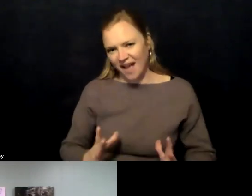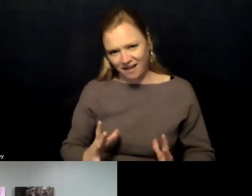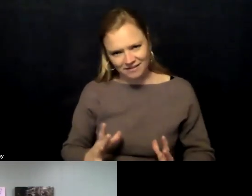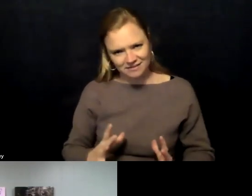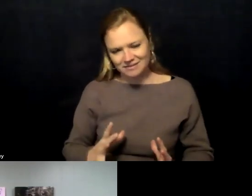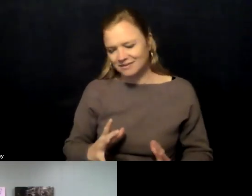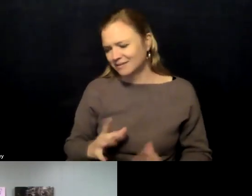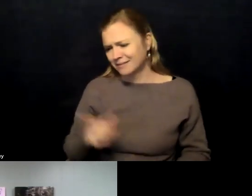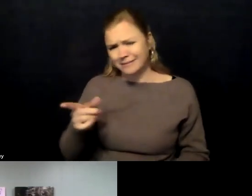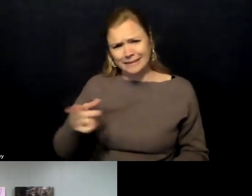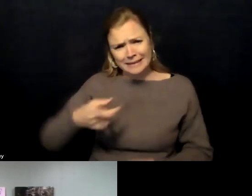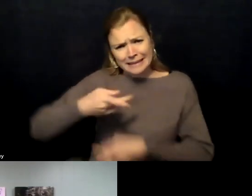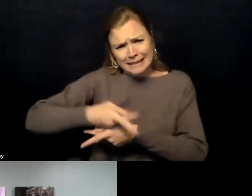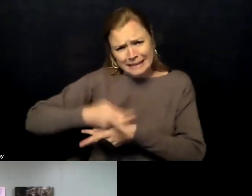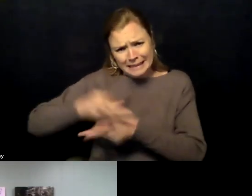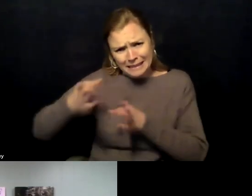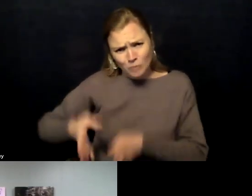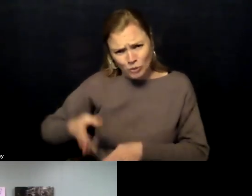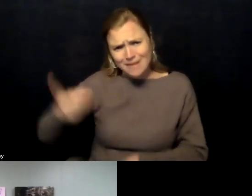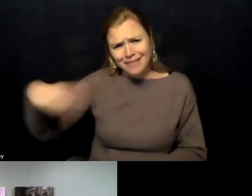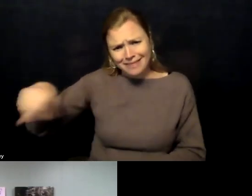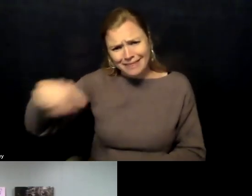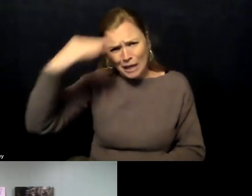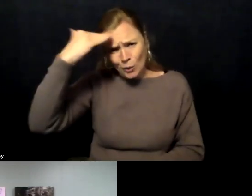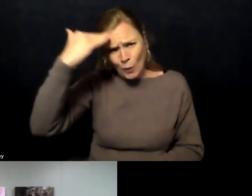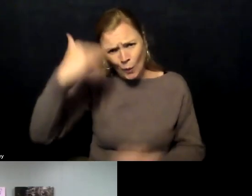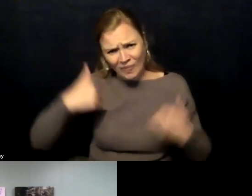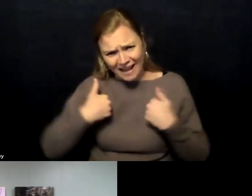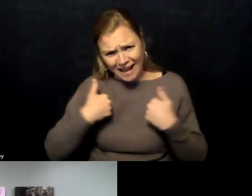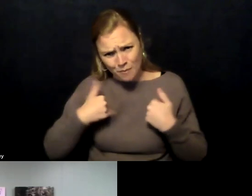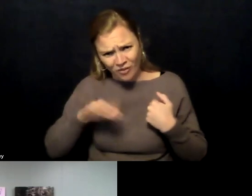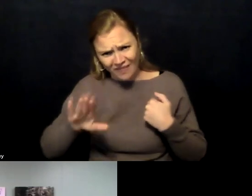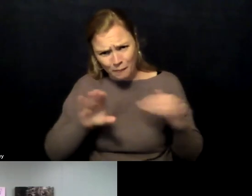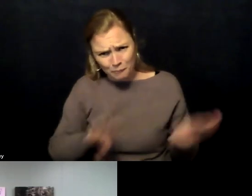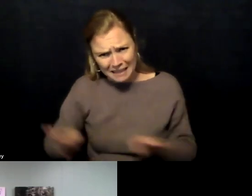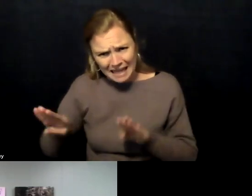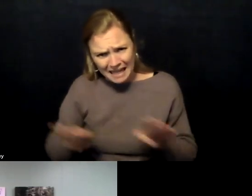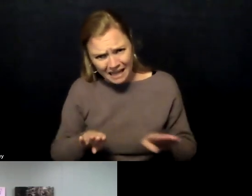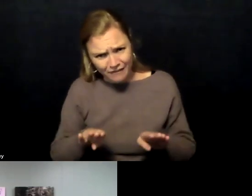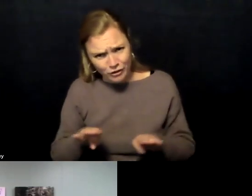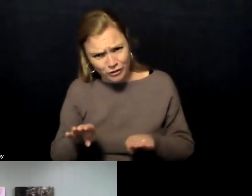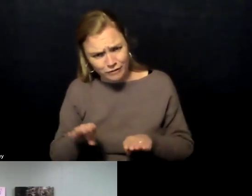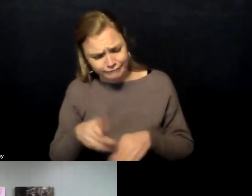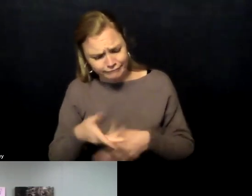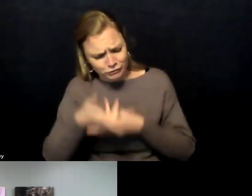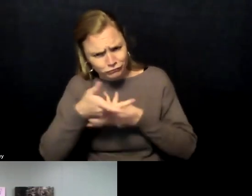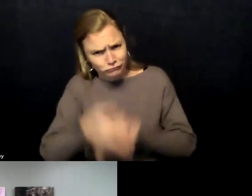I mean, they know their animals. I trust completely the keepers when they tell me that it's safe to go in